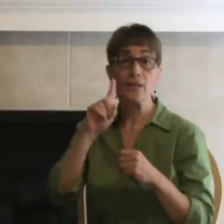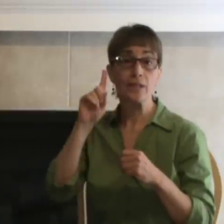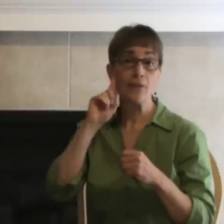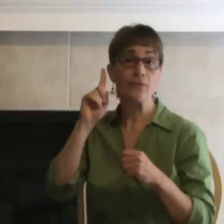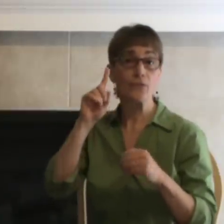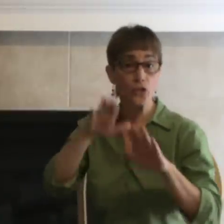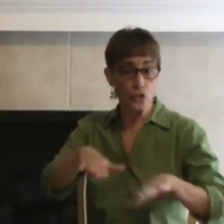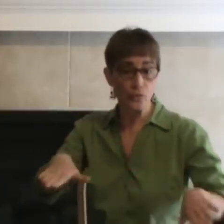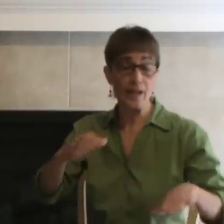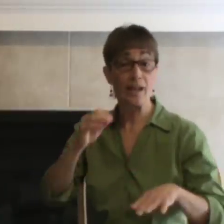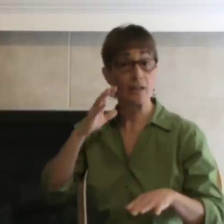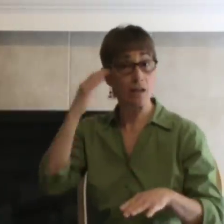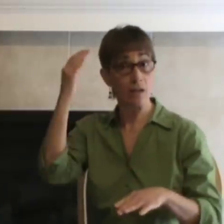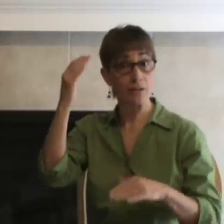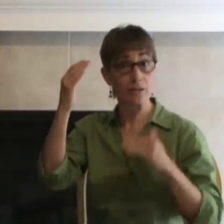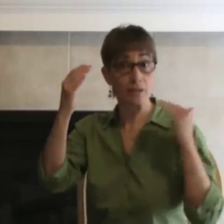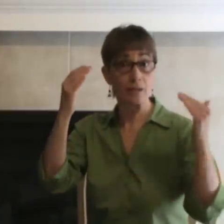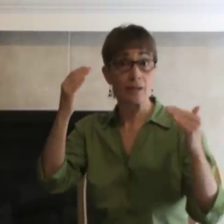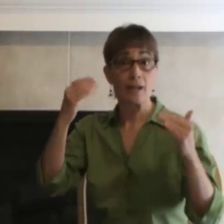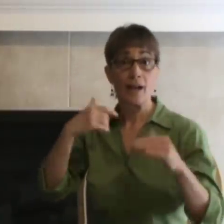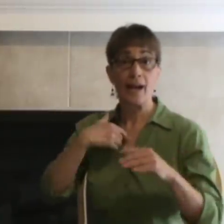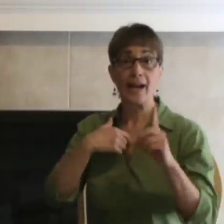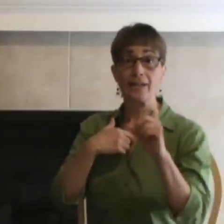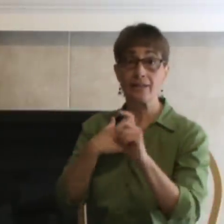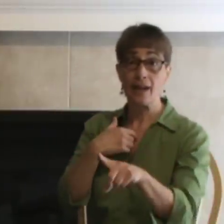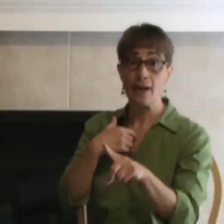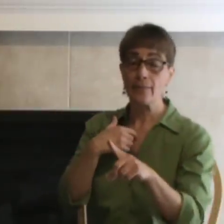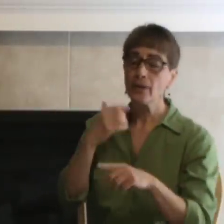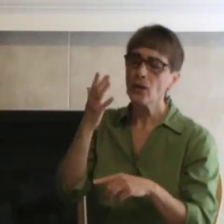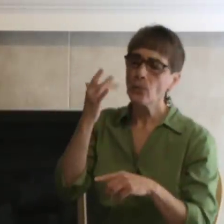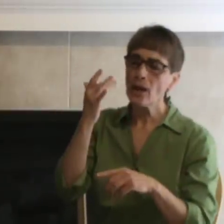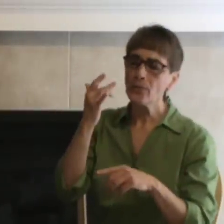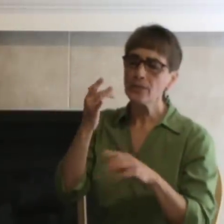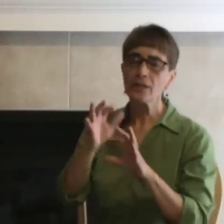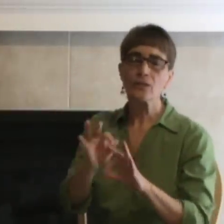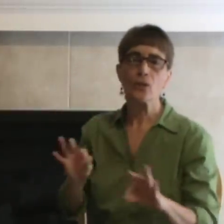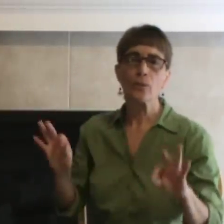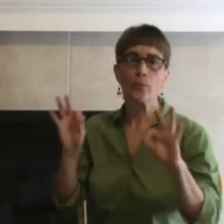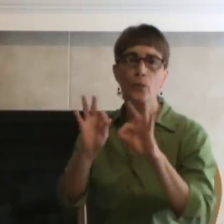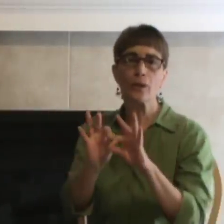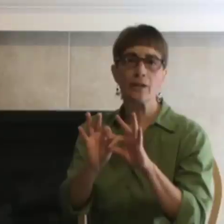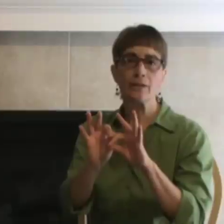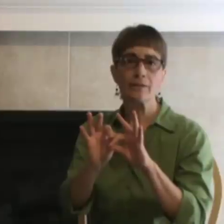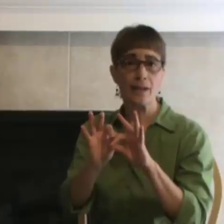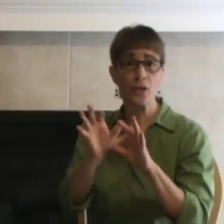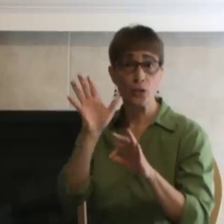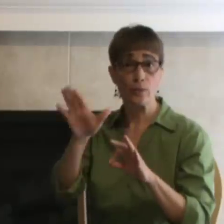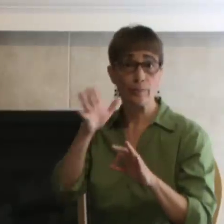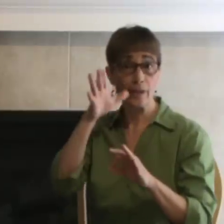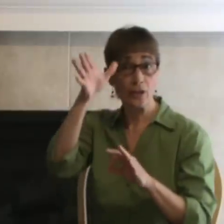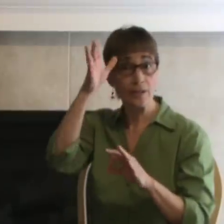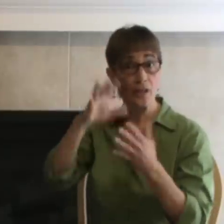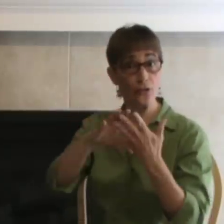For the Deaf children and adults, I asked them, "Why was it so important that your parents